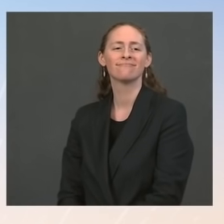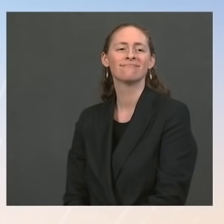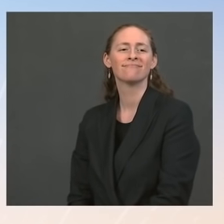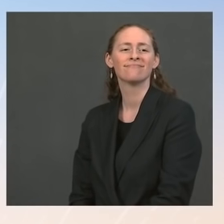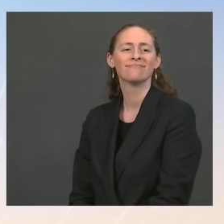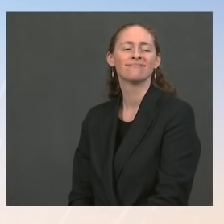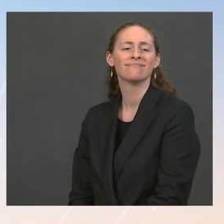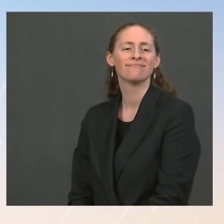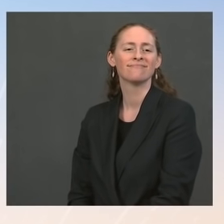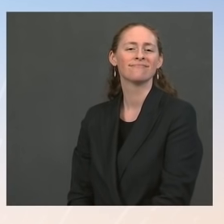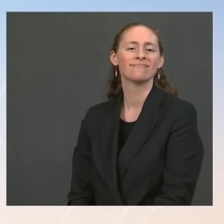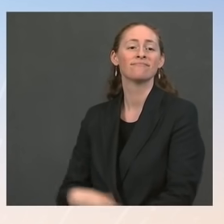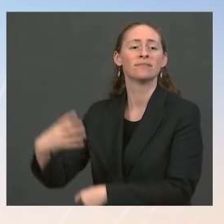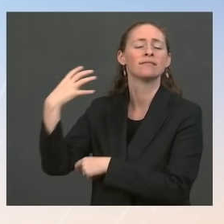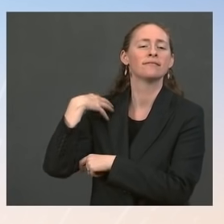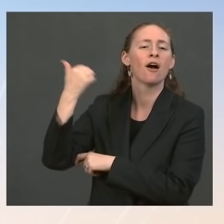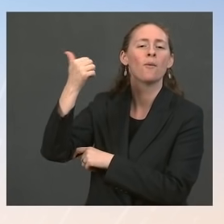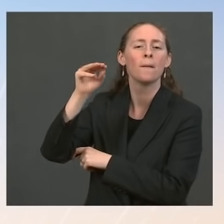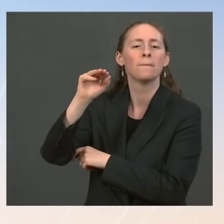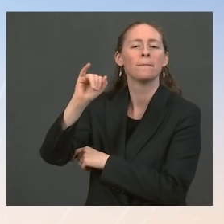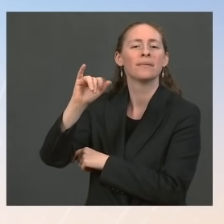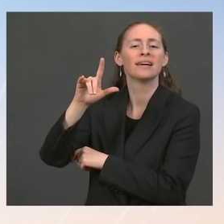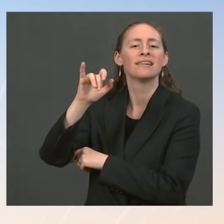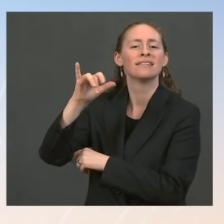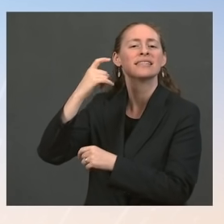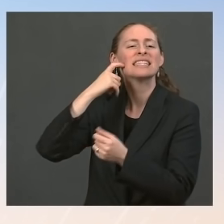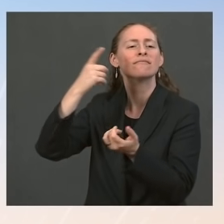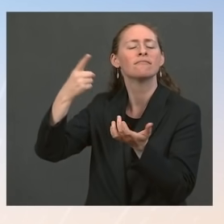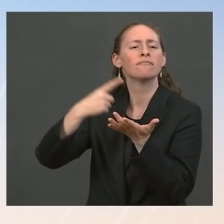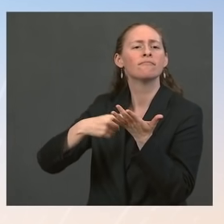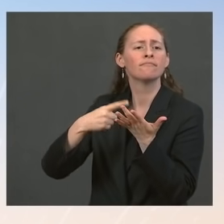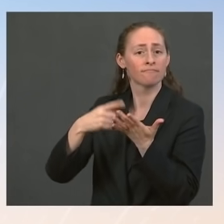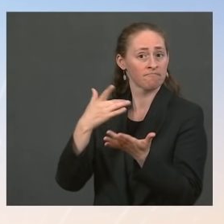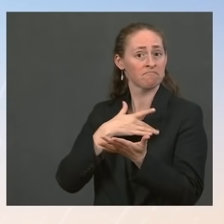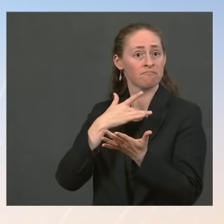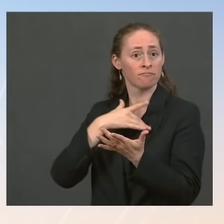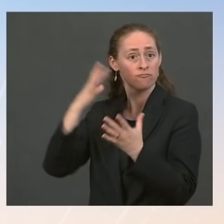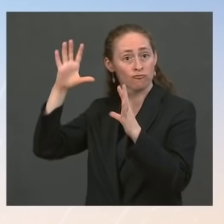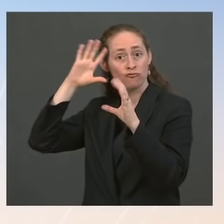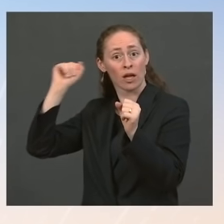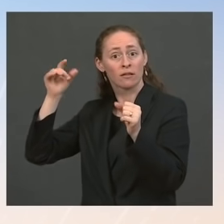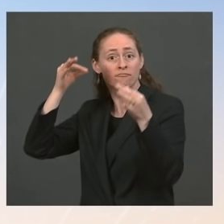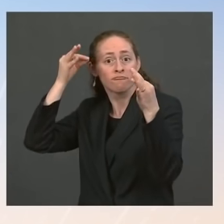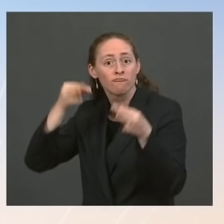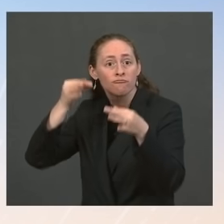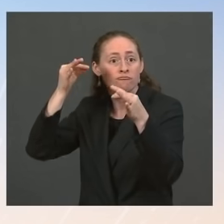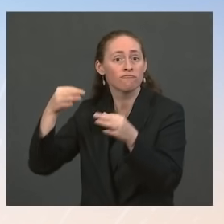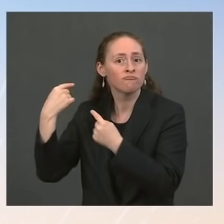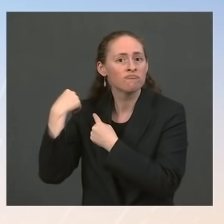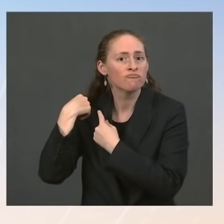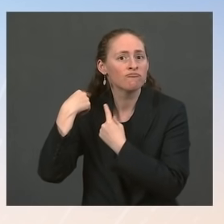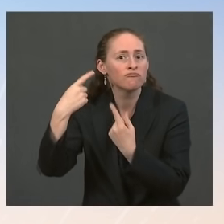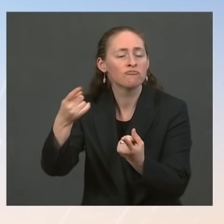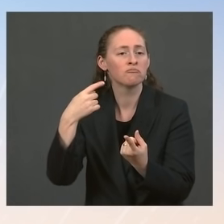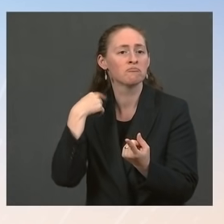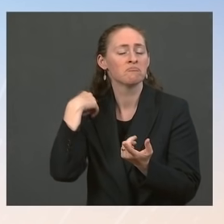using "extraordinary success" for what transpired in August. And Milley said it was a "logistical success but a strategic failure…I think those are two different